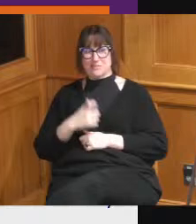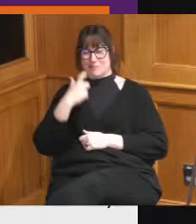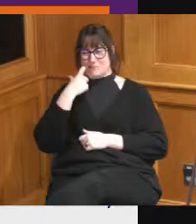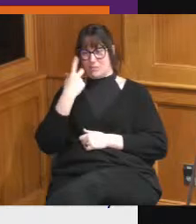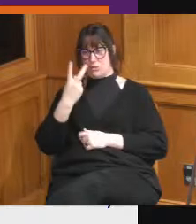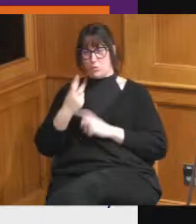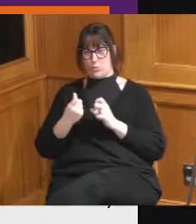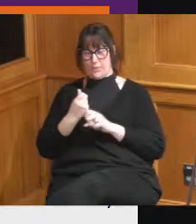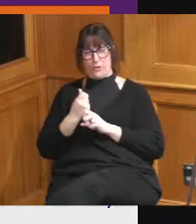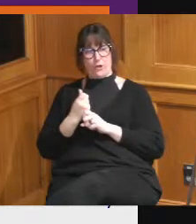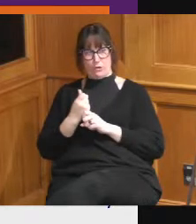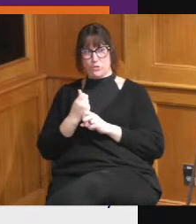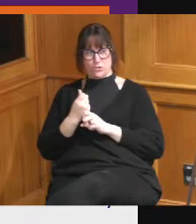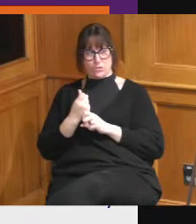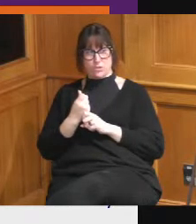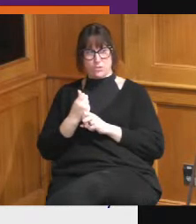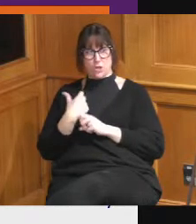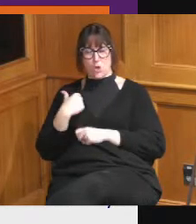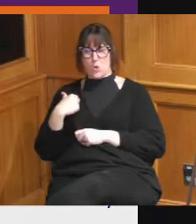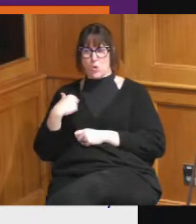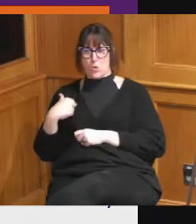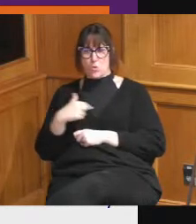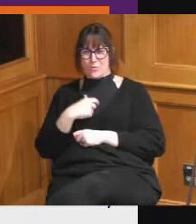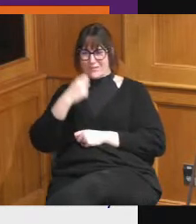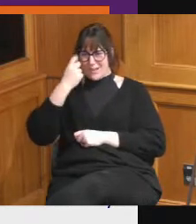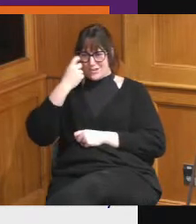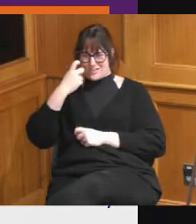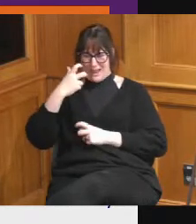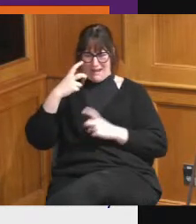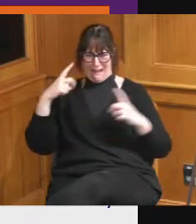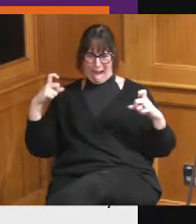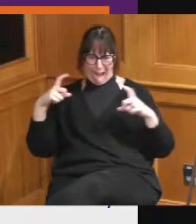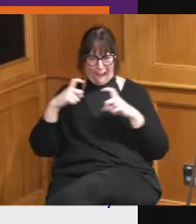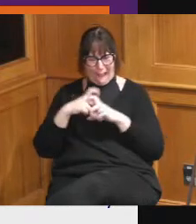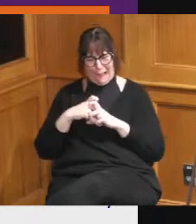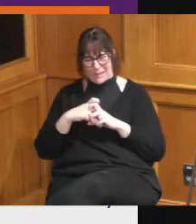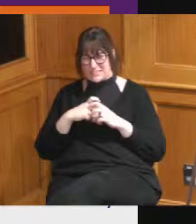is something that is not rocket science but I just I think it's worth saying is when you can